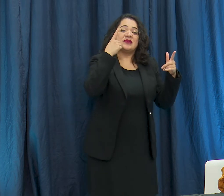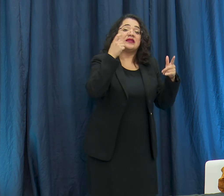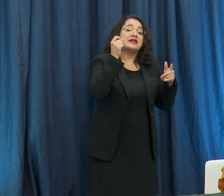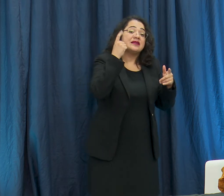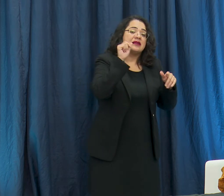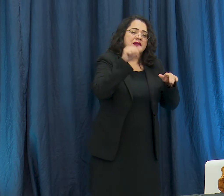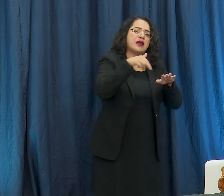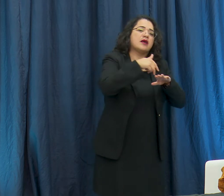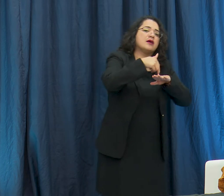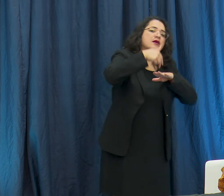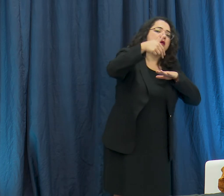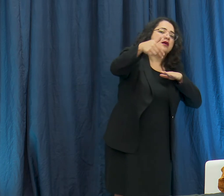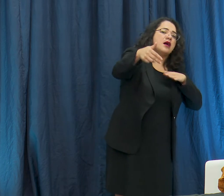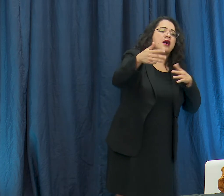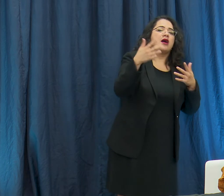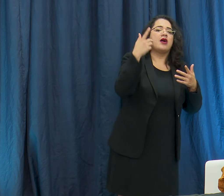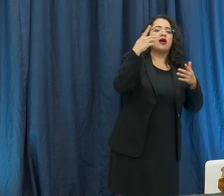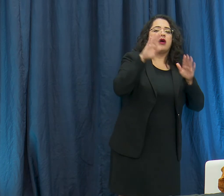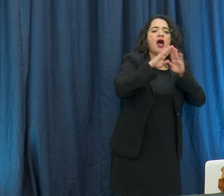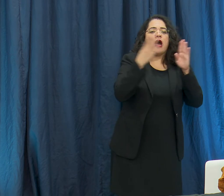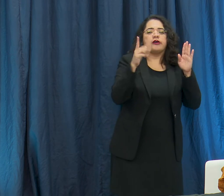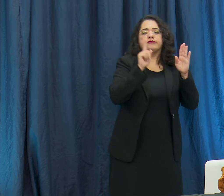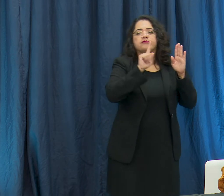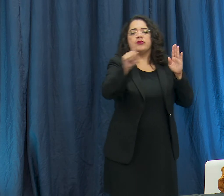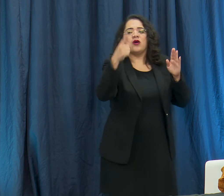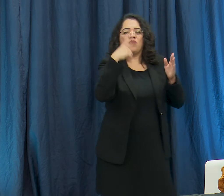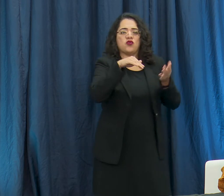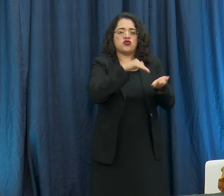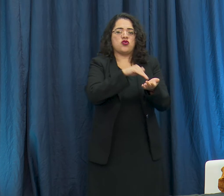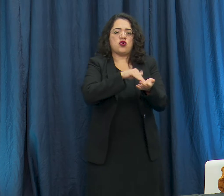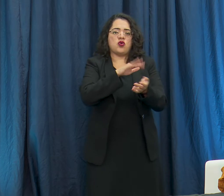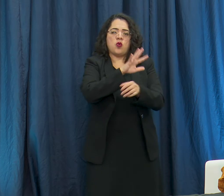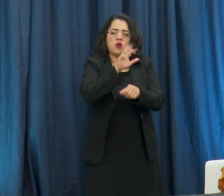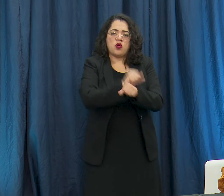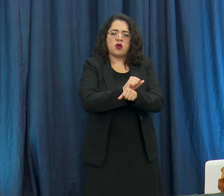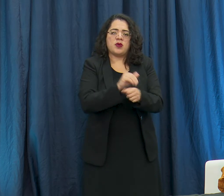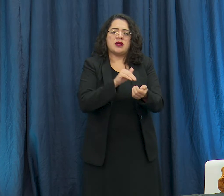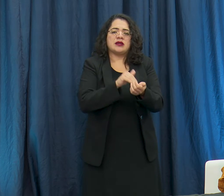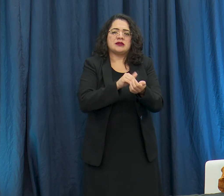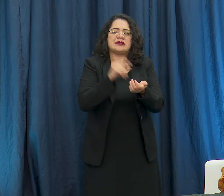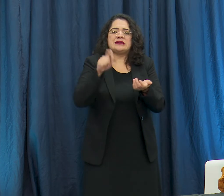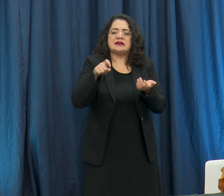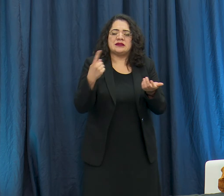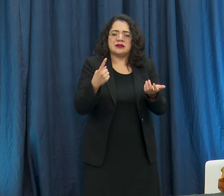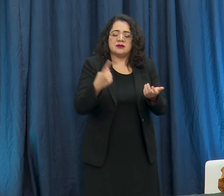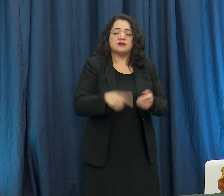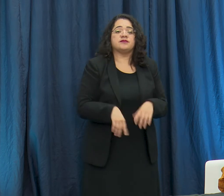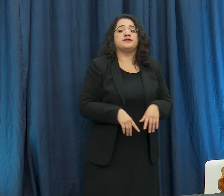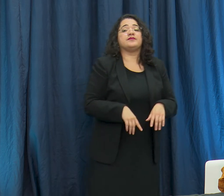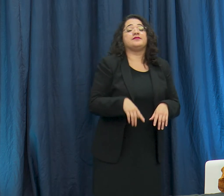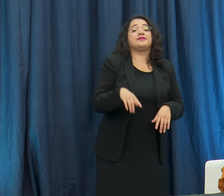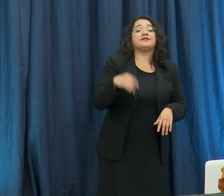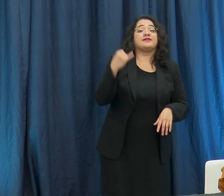una persona tiene OS problably que tenga co v DC no AVC receivin una prueba de